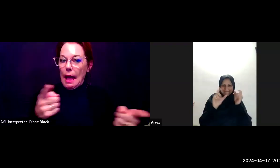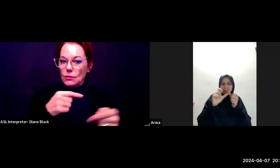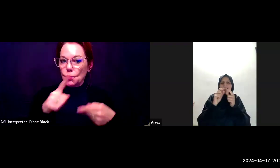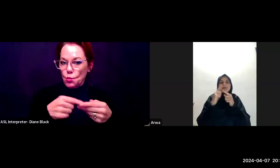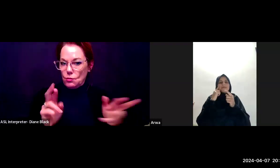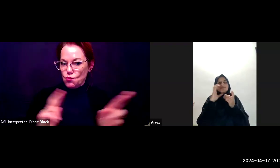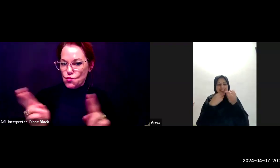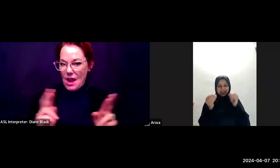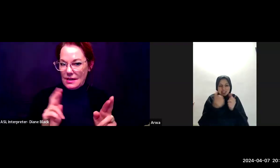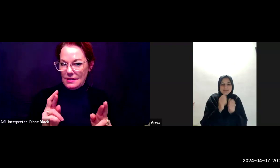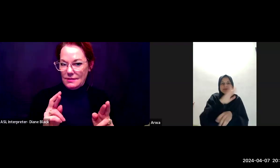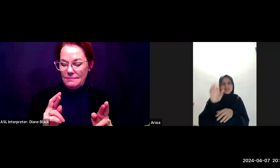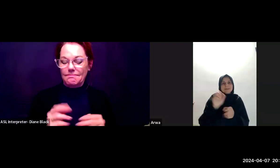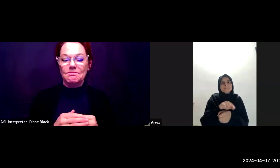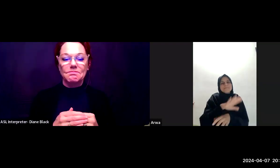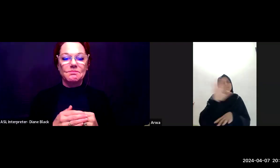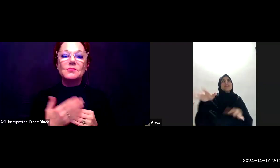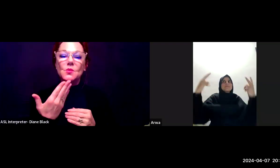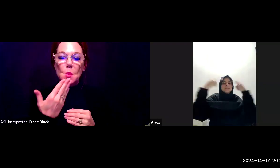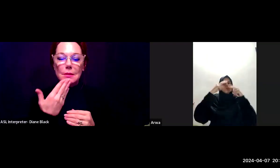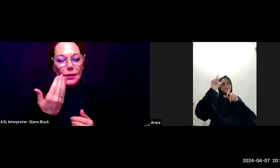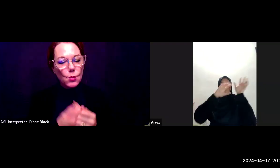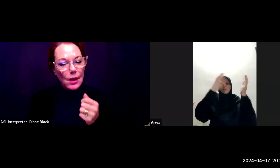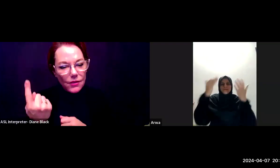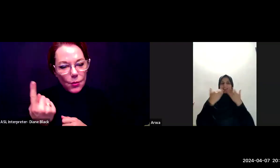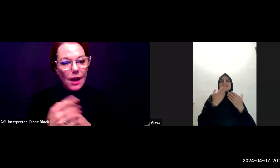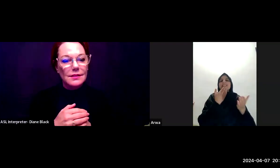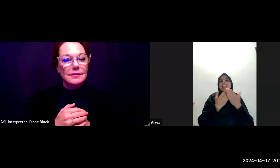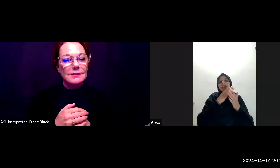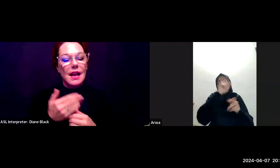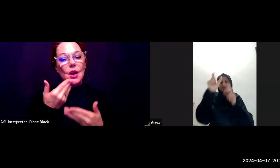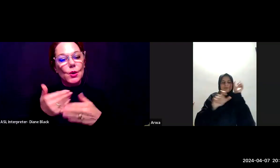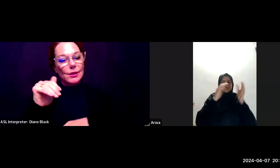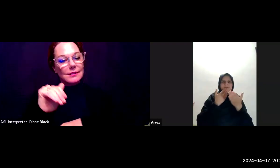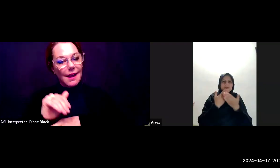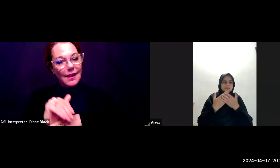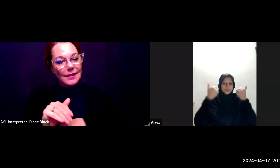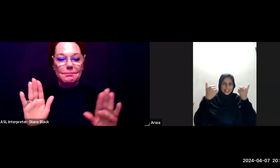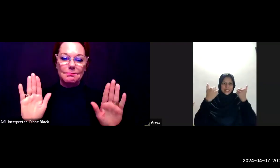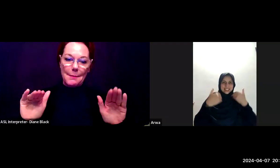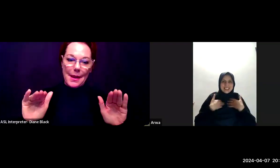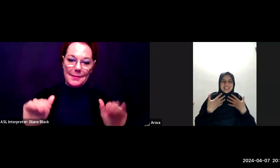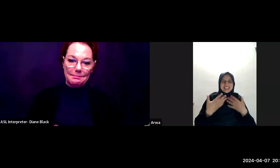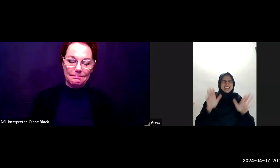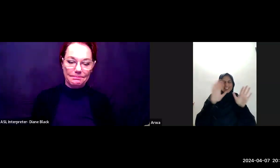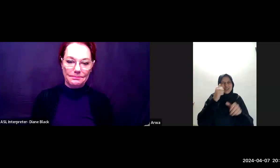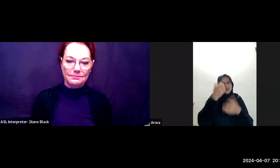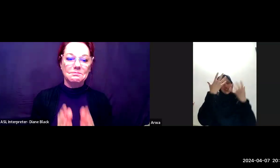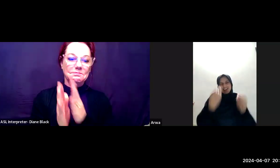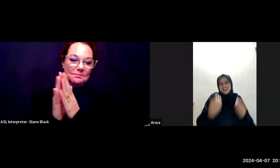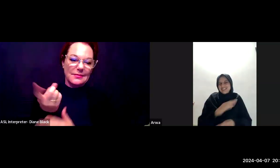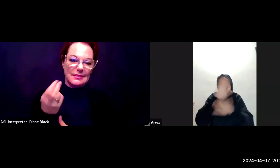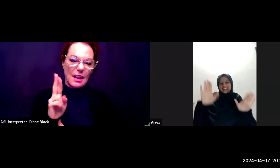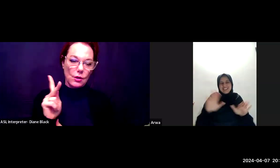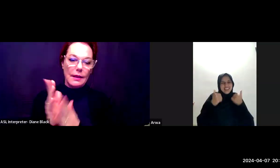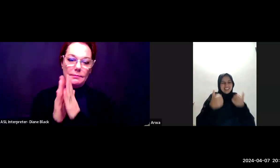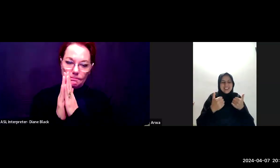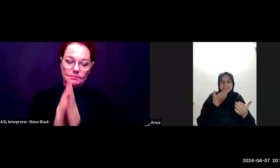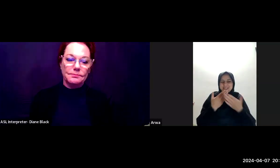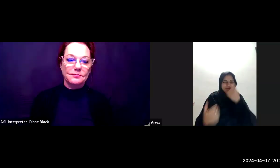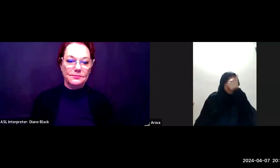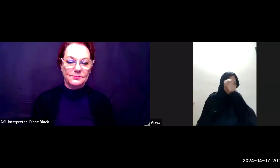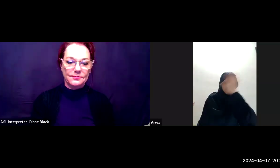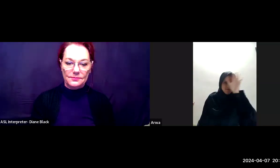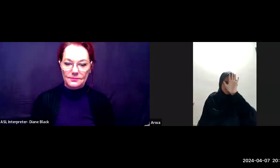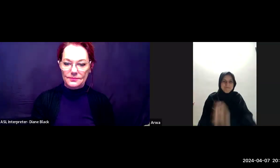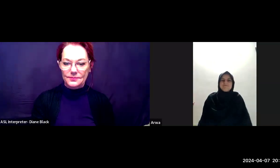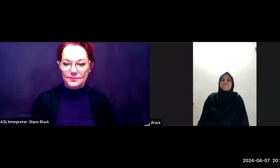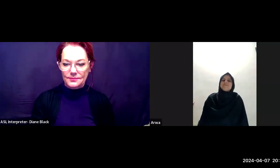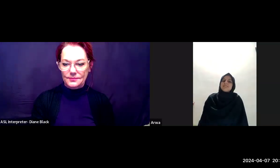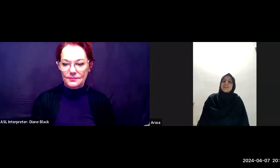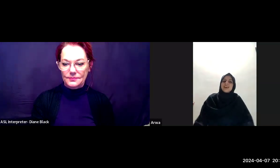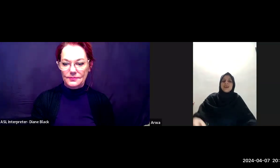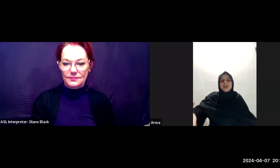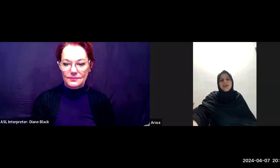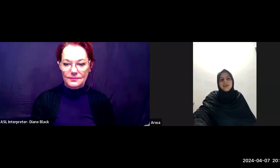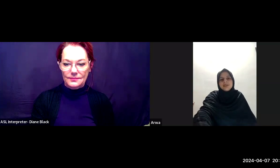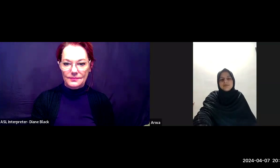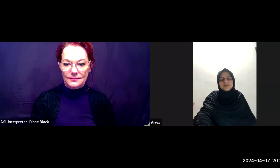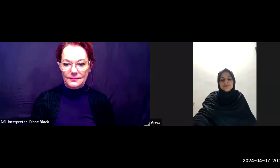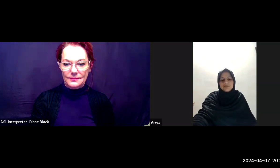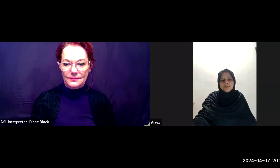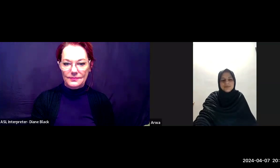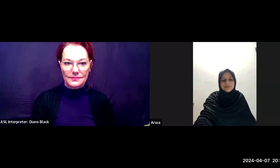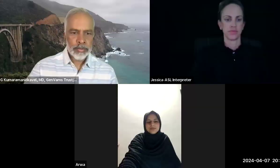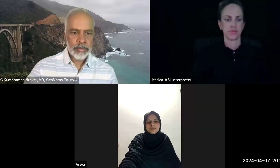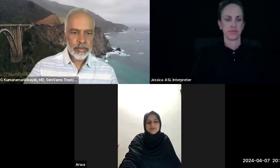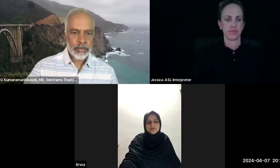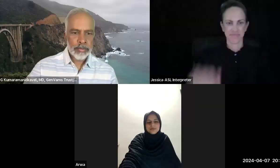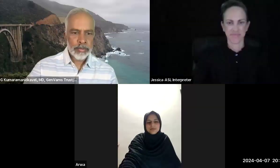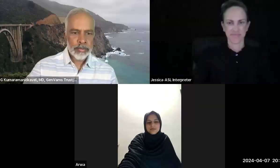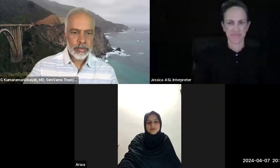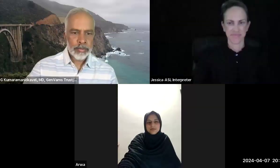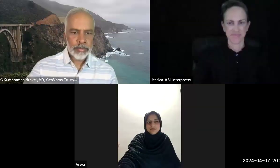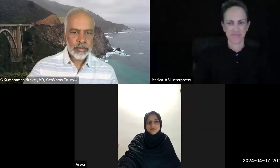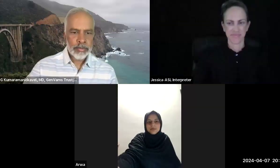you so much everyone. um I have to say good night now. bye bye bye bye thank you thank you